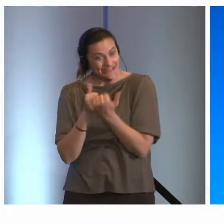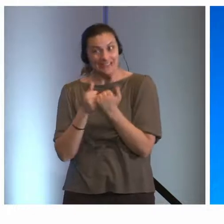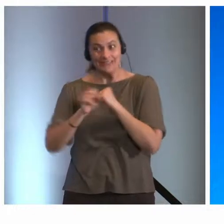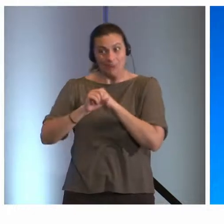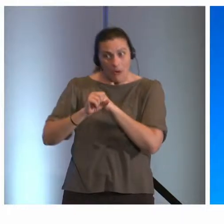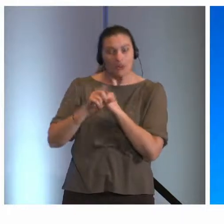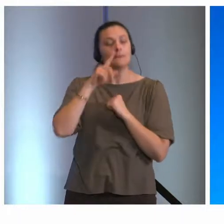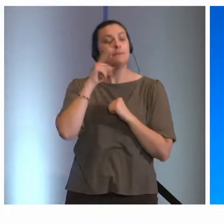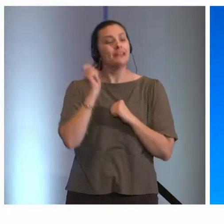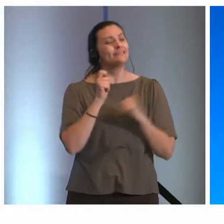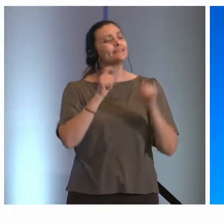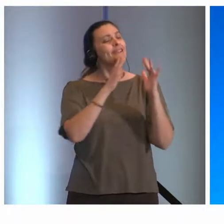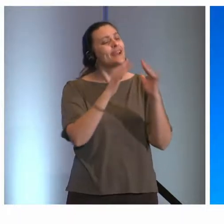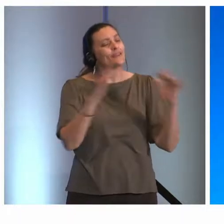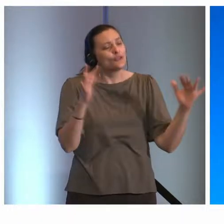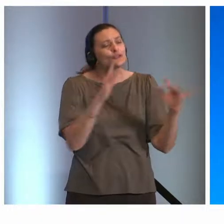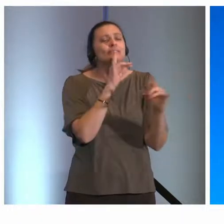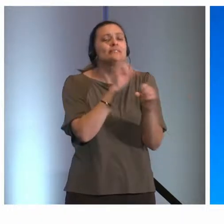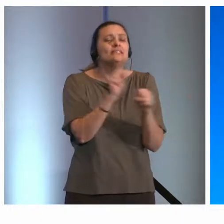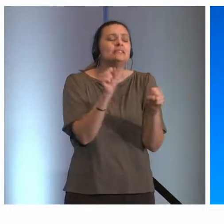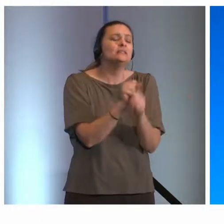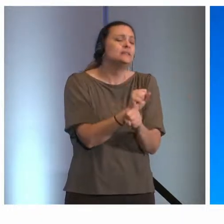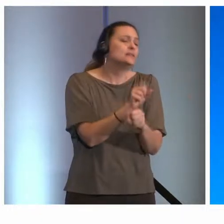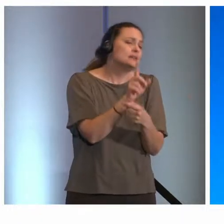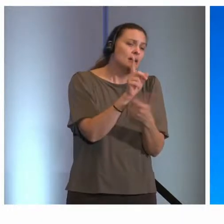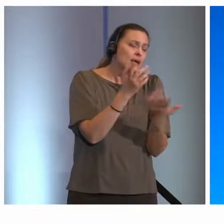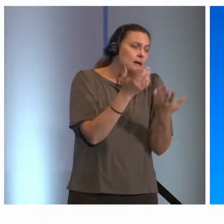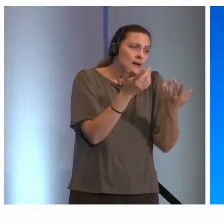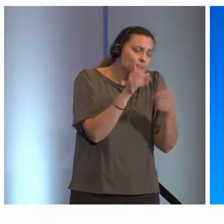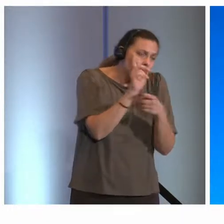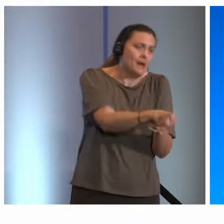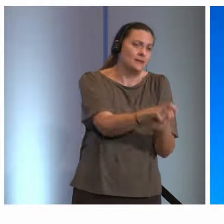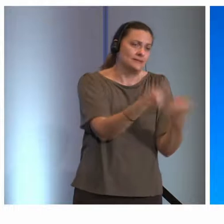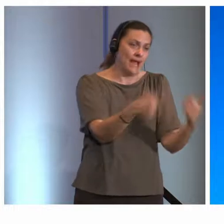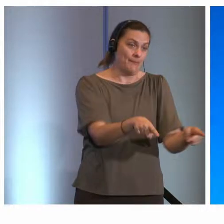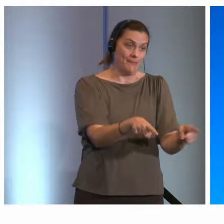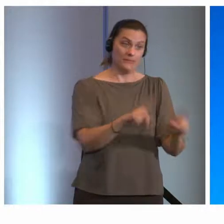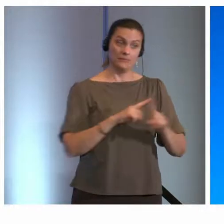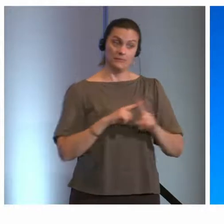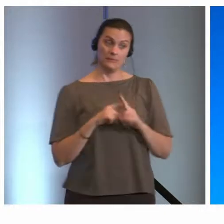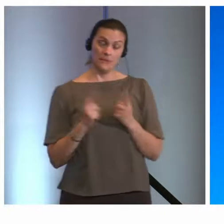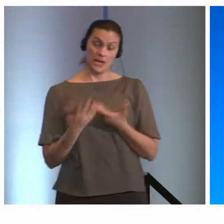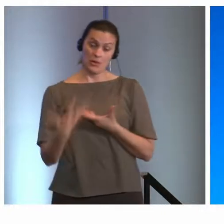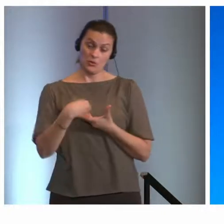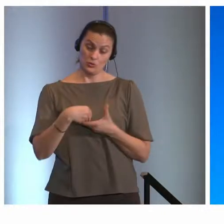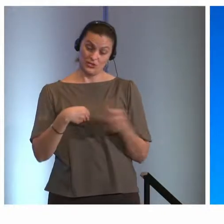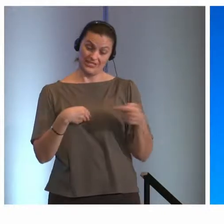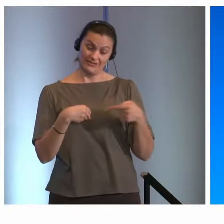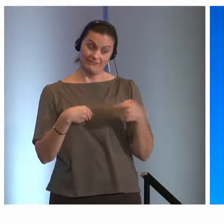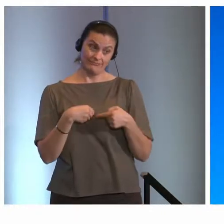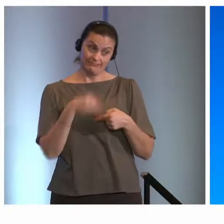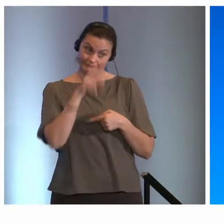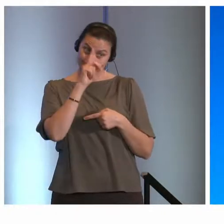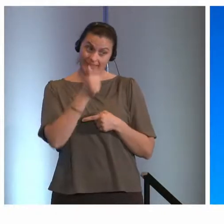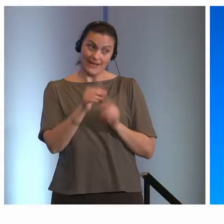because diversity is a business imperative. But inclusion is a choice. And by being here at CSUN, this